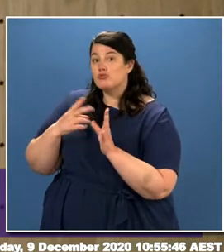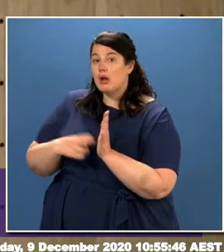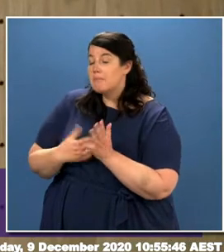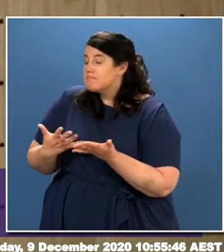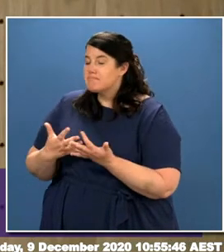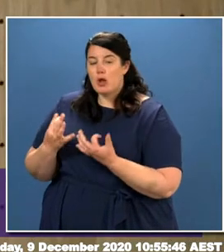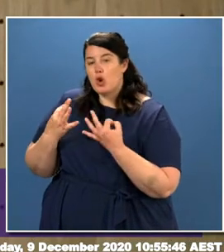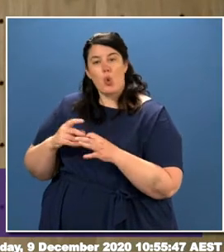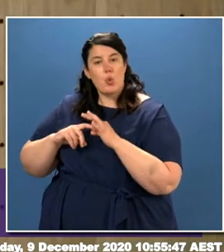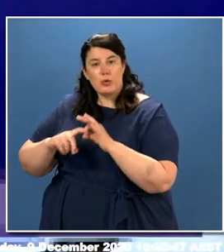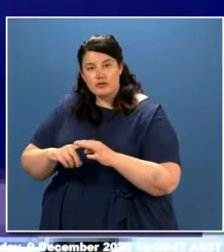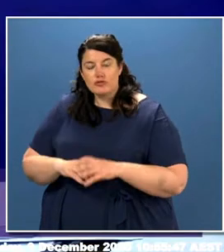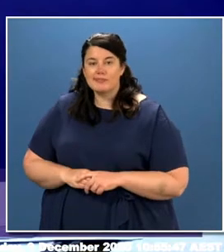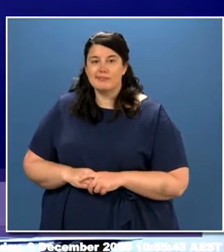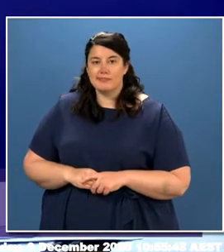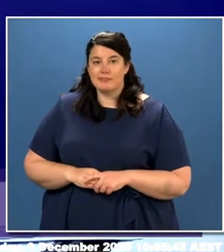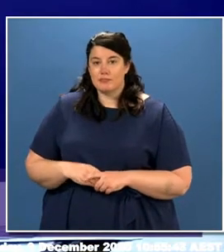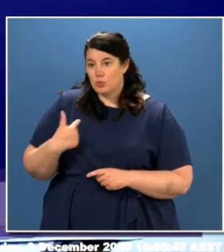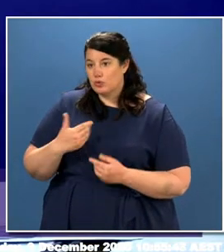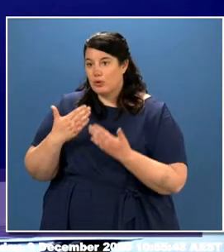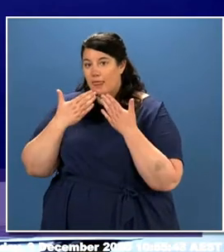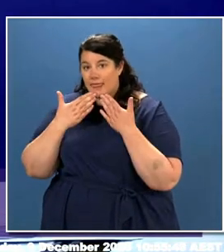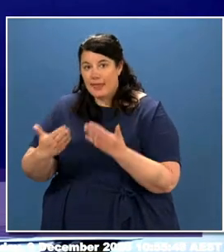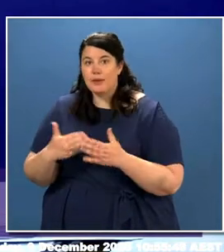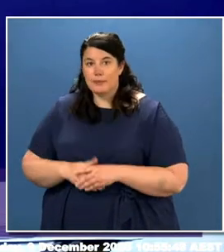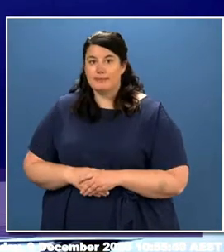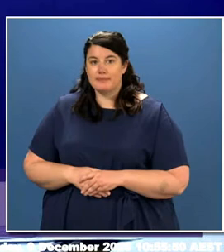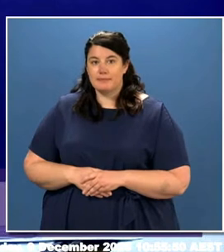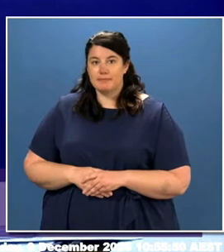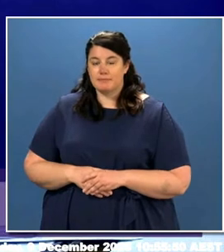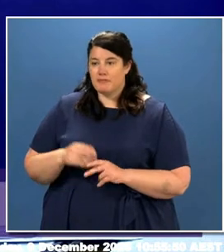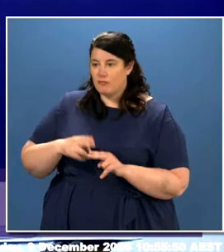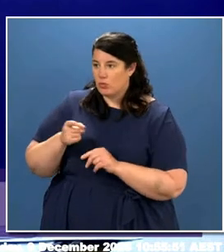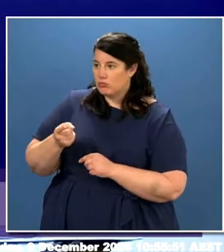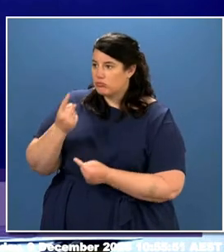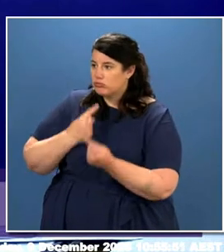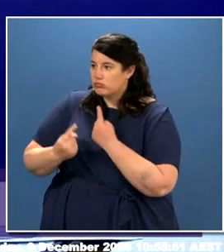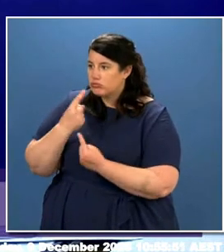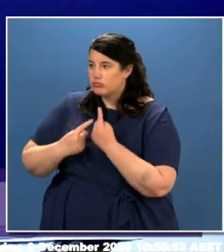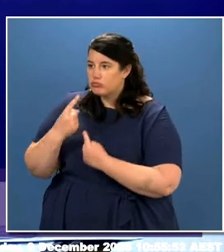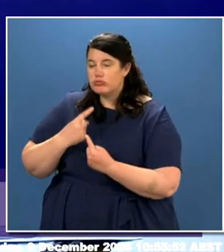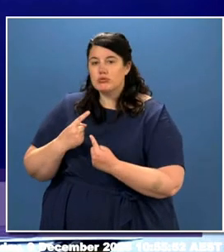I thank Mr Collins for making his presentation.